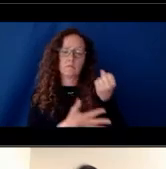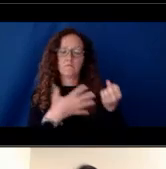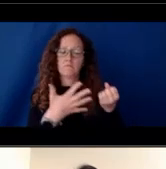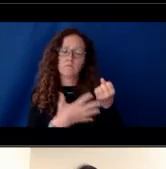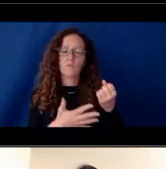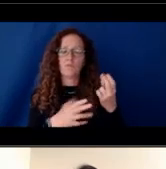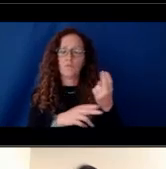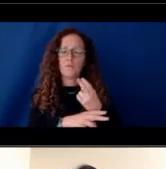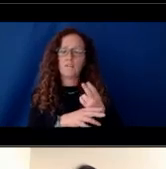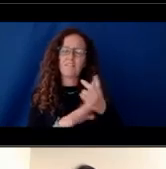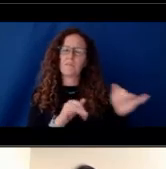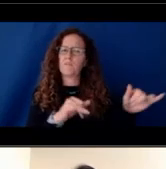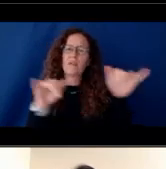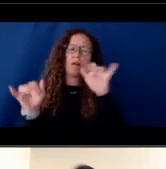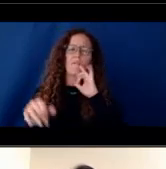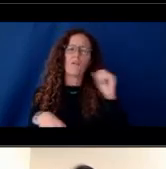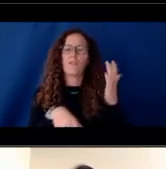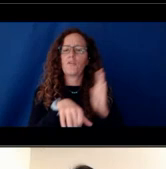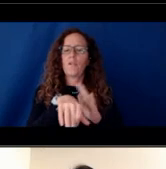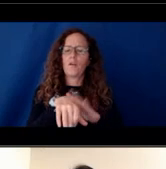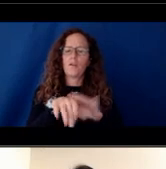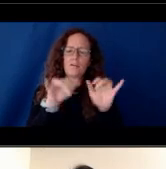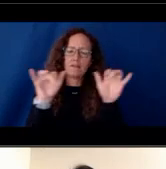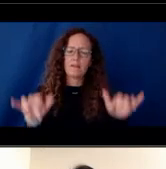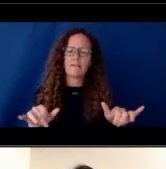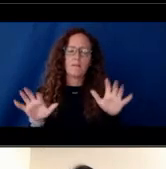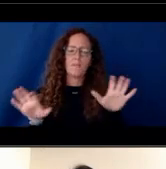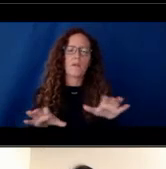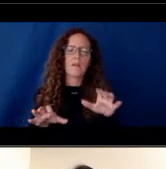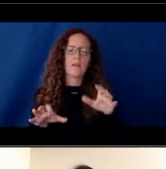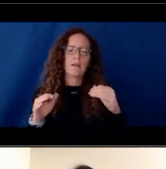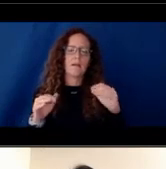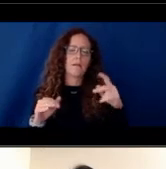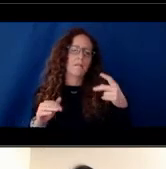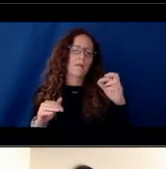world when we were doing our peer review literature searches back in the 2013 time